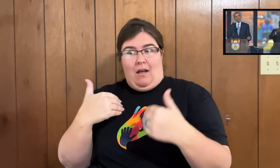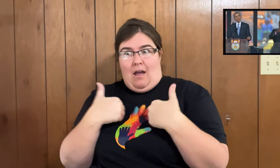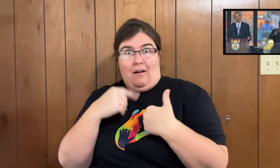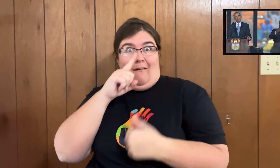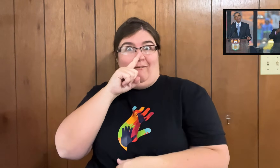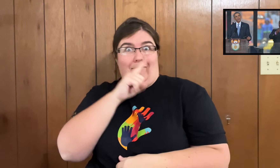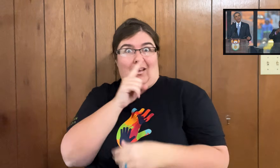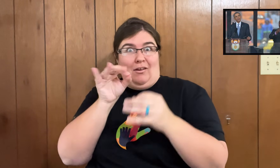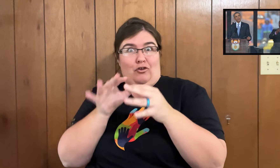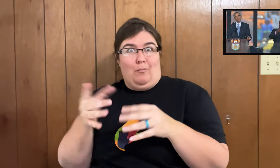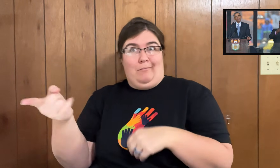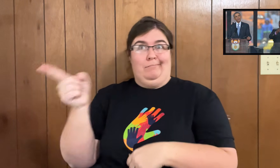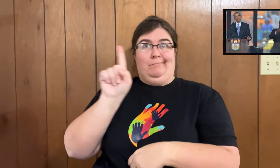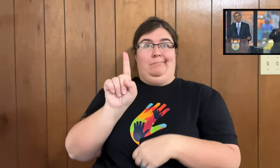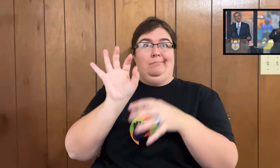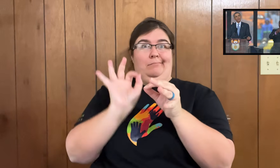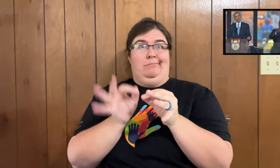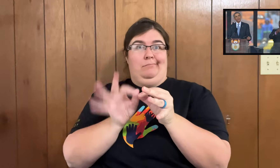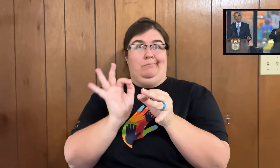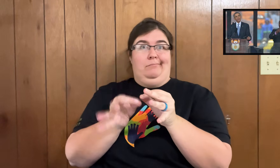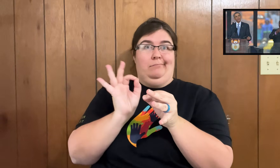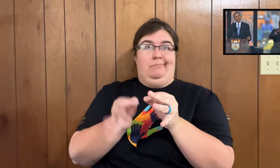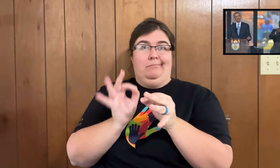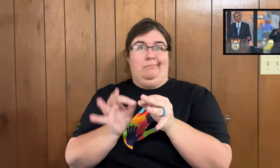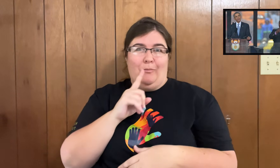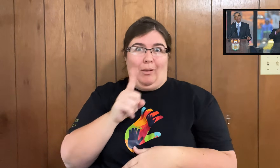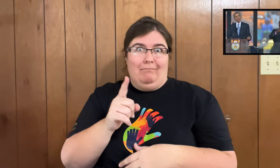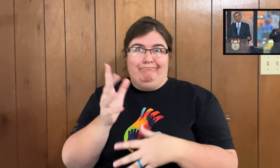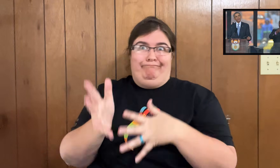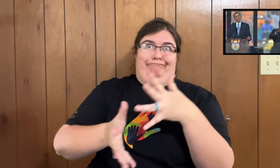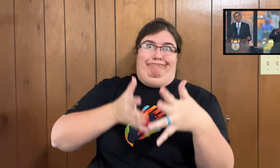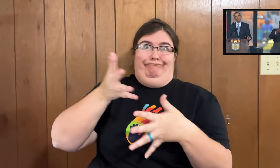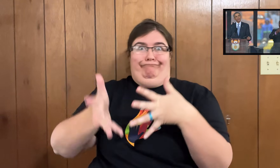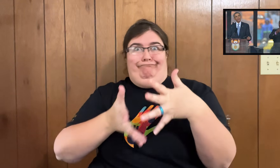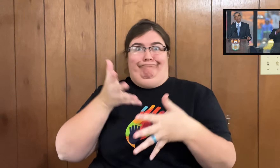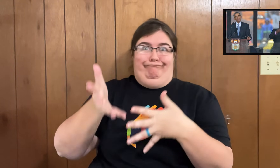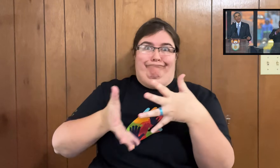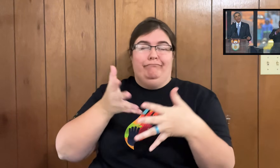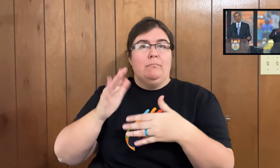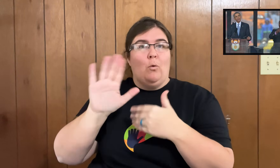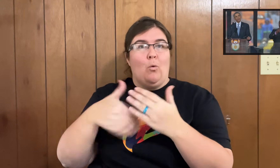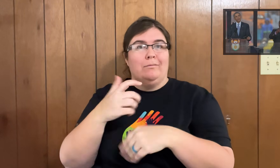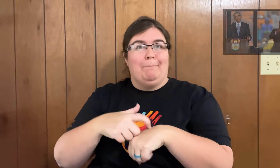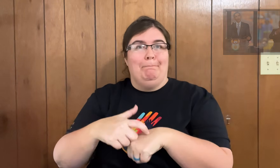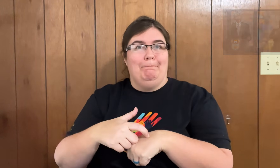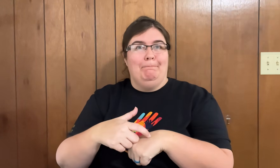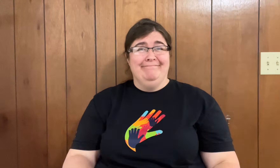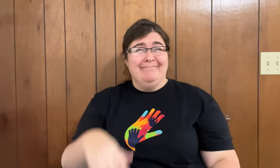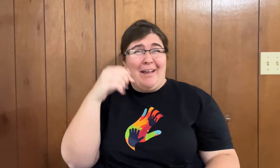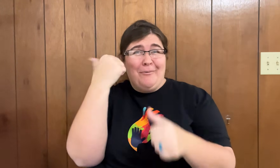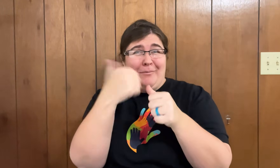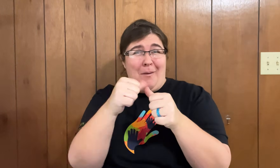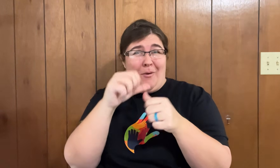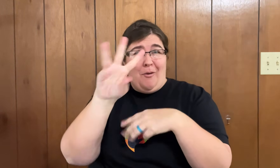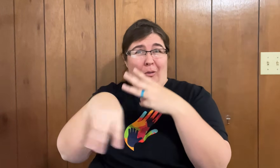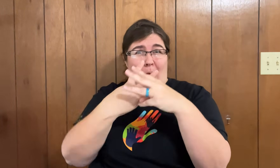a fake interpreter stood up and "interpreted" (really, gestured awkwardly) the entire time?